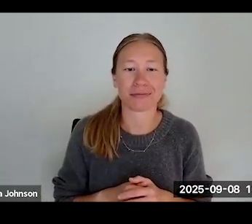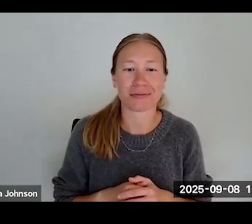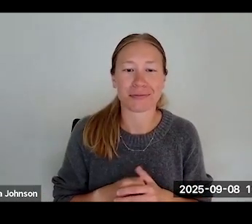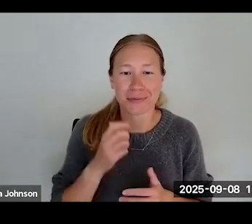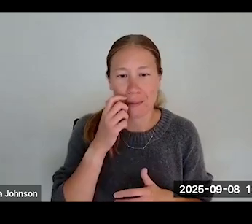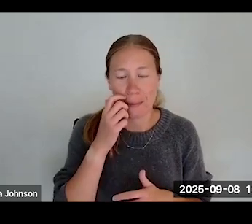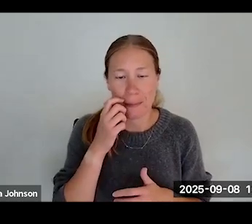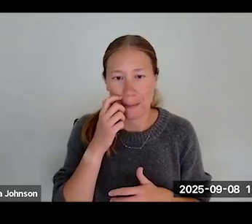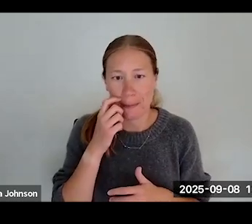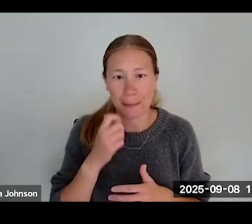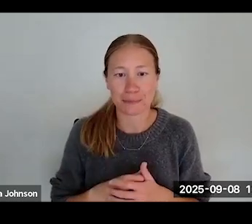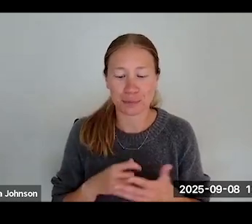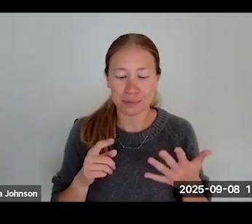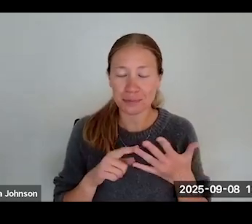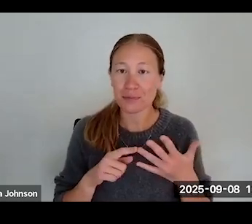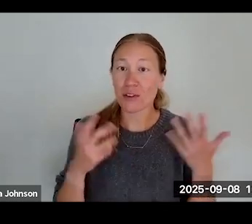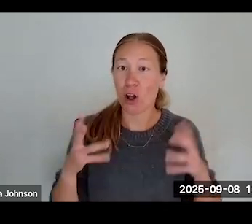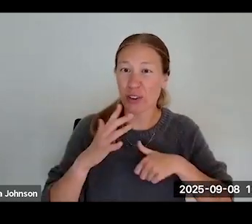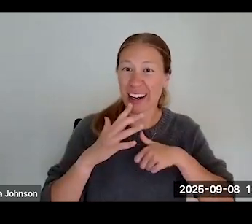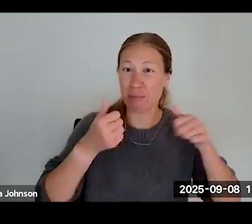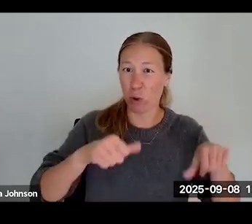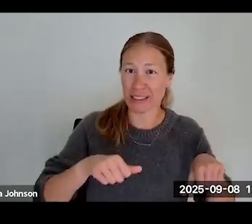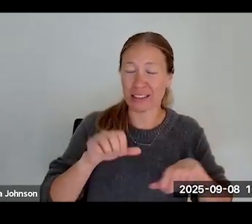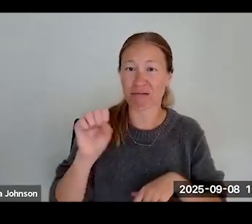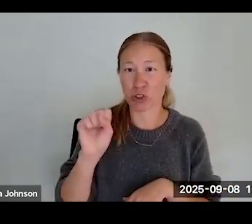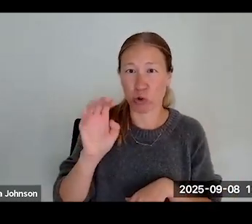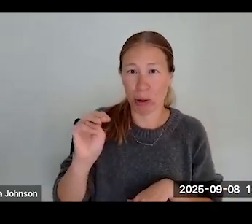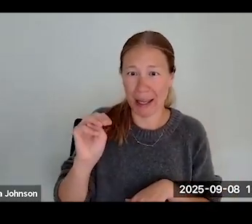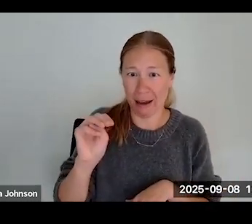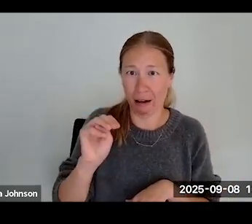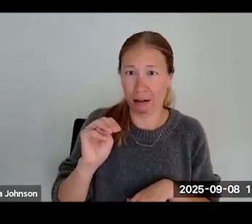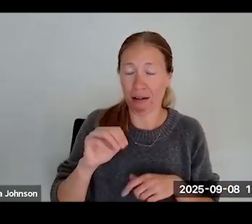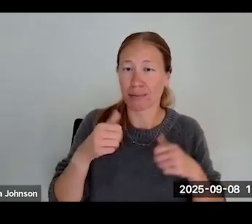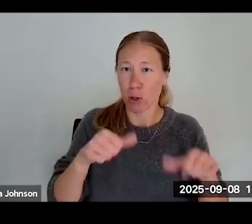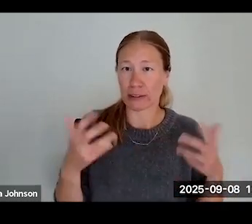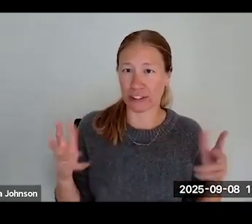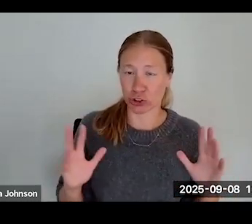And then the next exception is for preexisting social media posts. So a couple of things to note